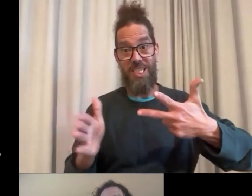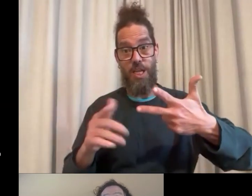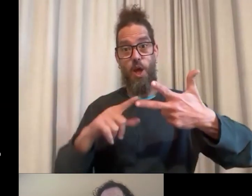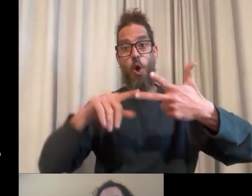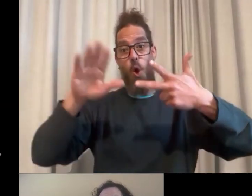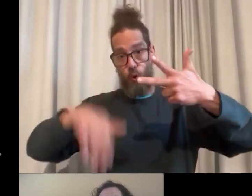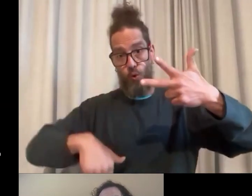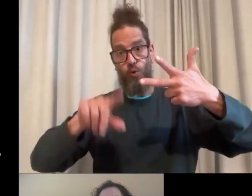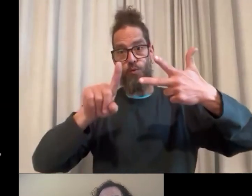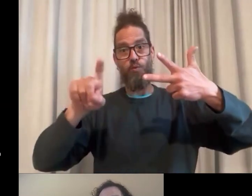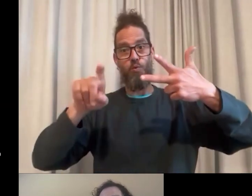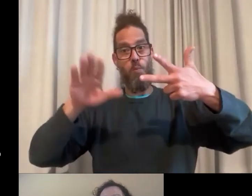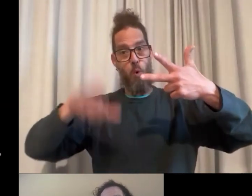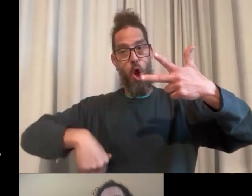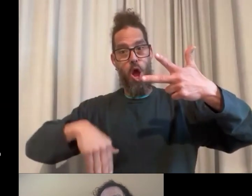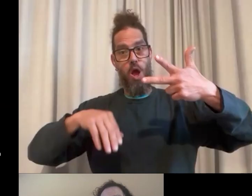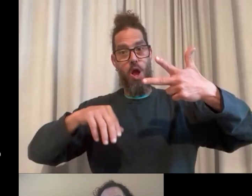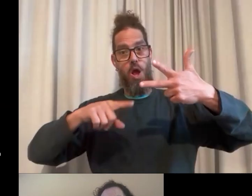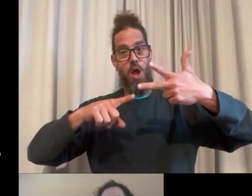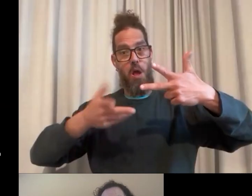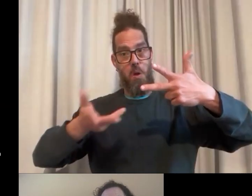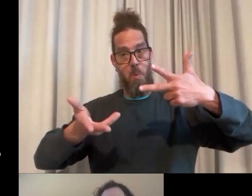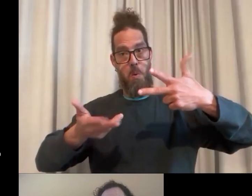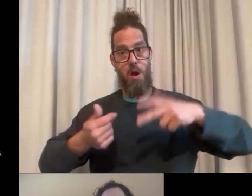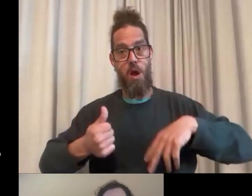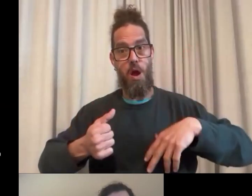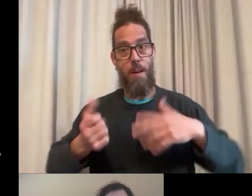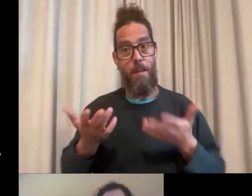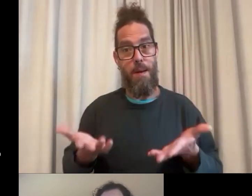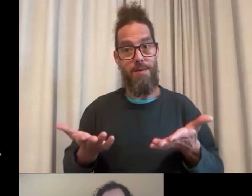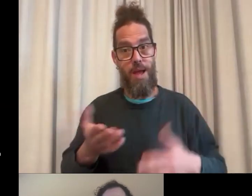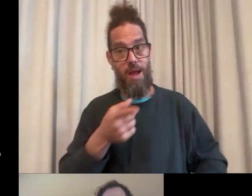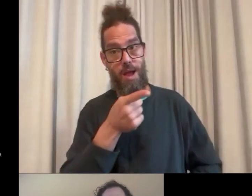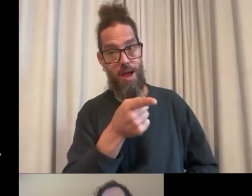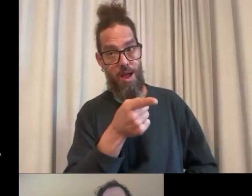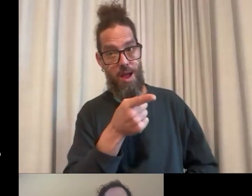for medium sized, and below 100 is called small. And there are ways of calculating average.